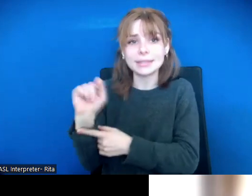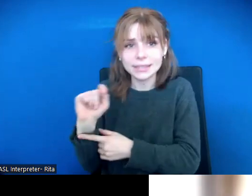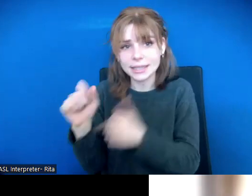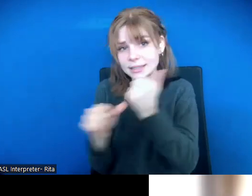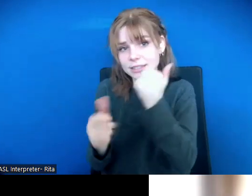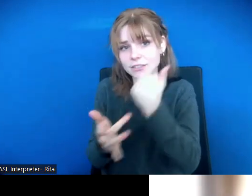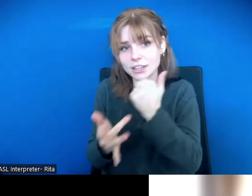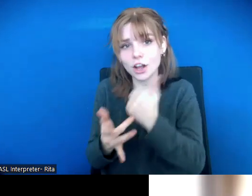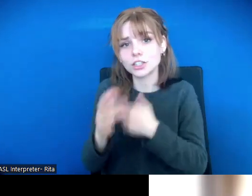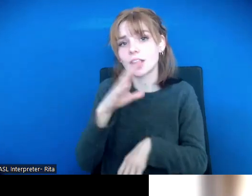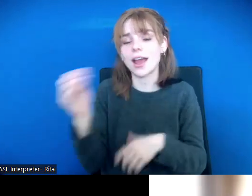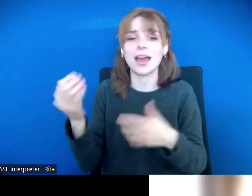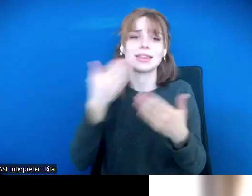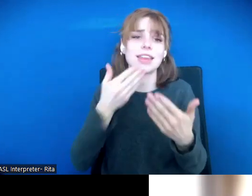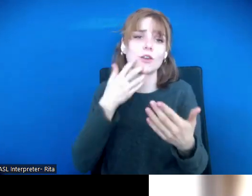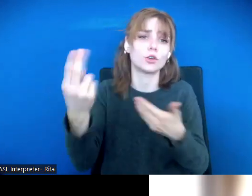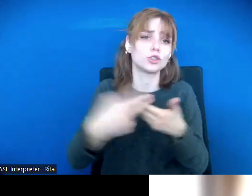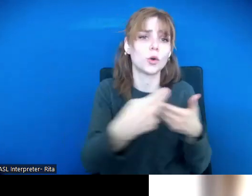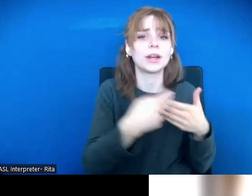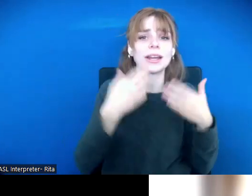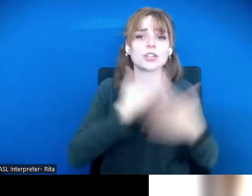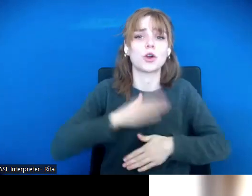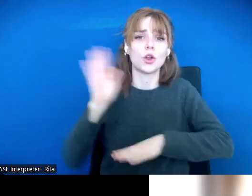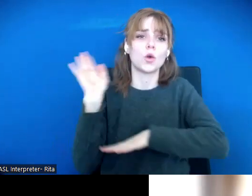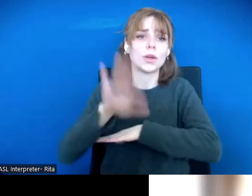Thank you. If you want more information, callmen STAR Program. 234-1267 or visit the website MN governor/admin/STAR or call Disability Hub, 866-333-2466 or check out -- [Video freezing].